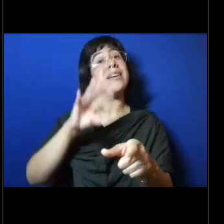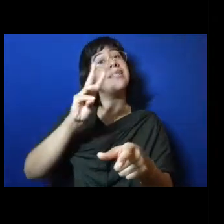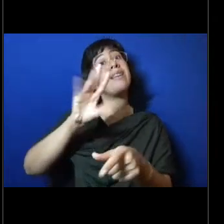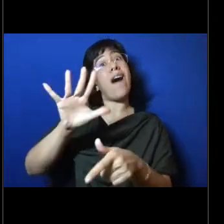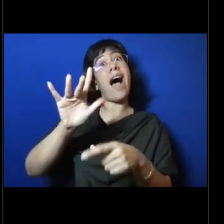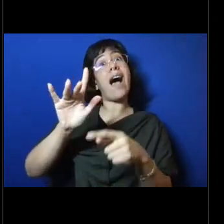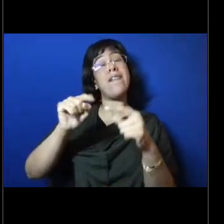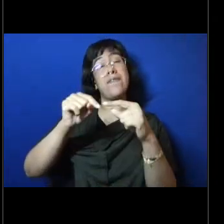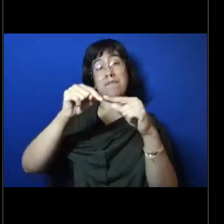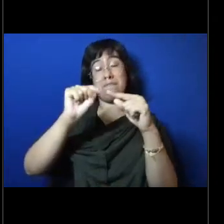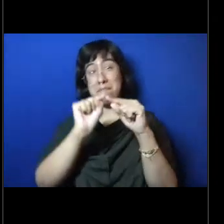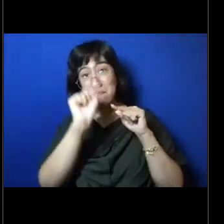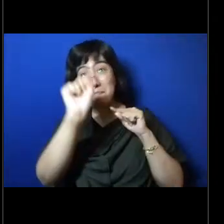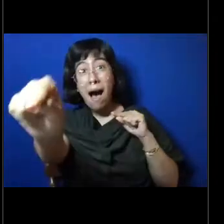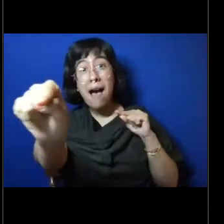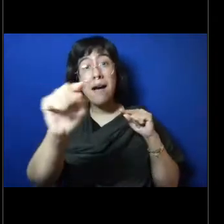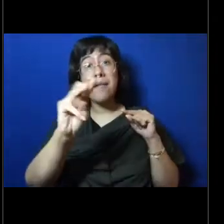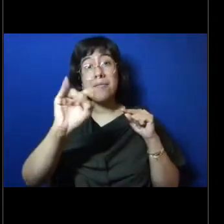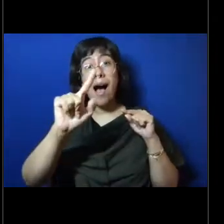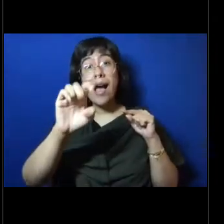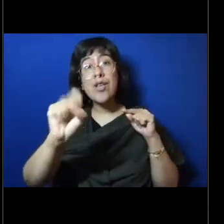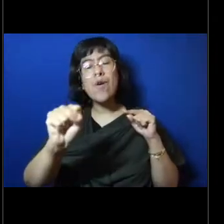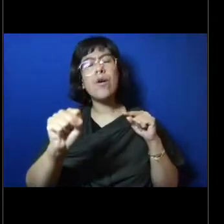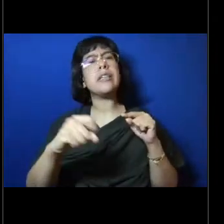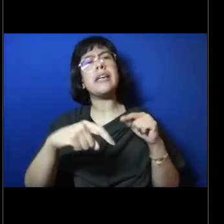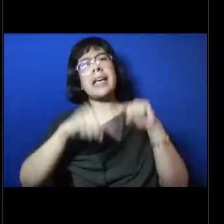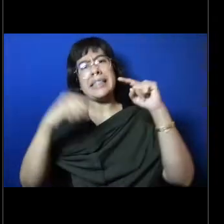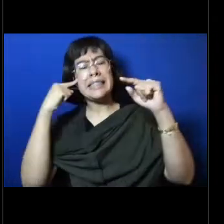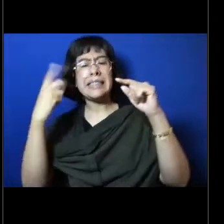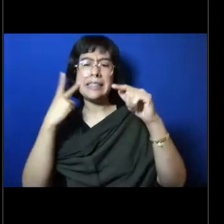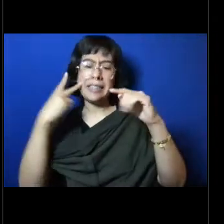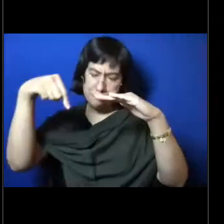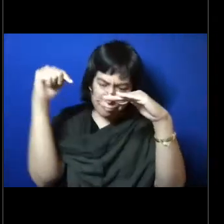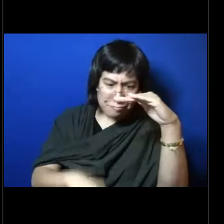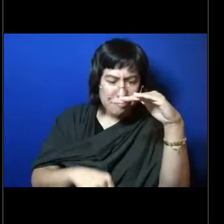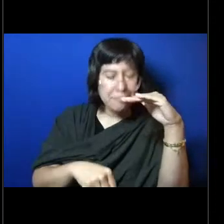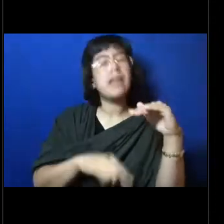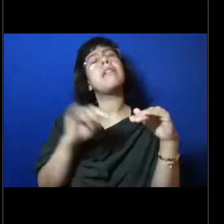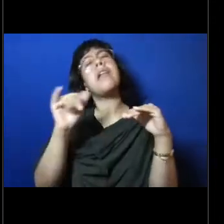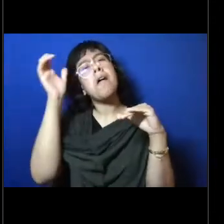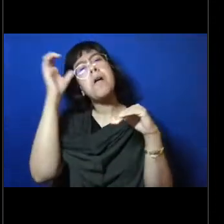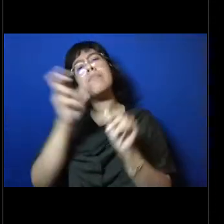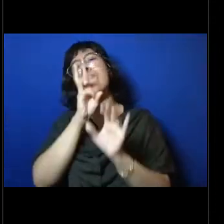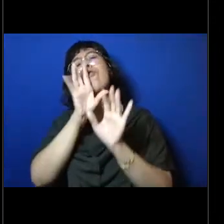So it feels like an ocean, but it's still a Lake. After I graduated from college